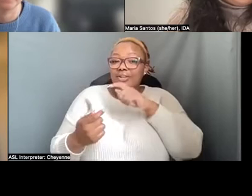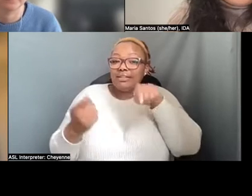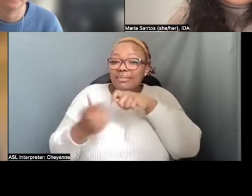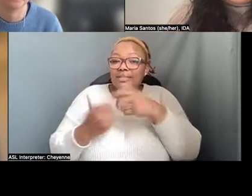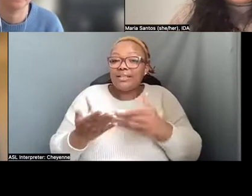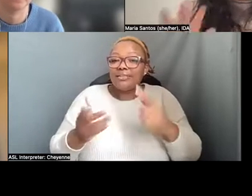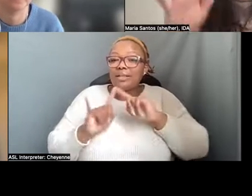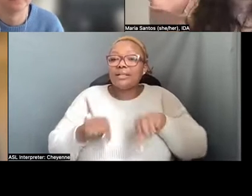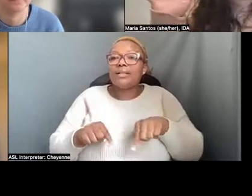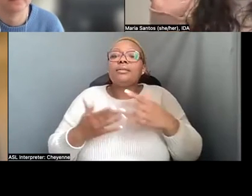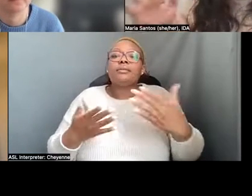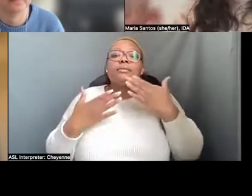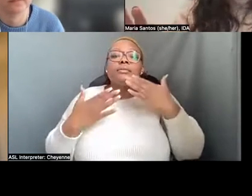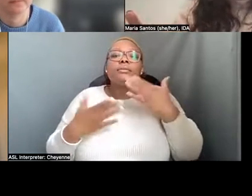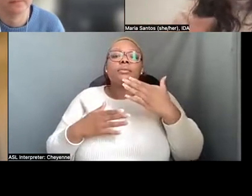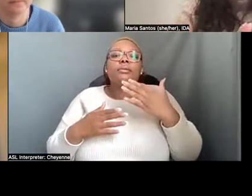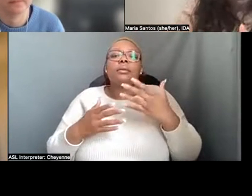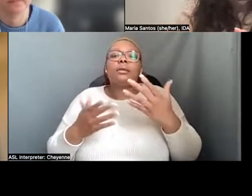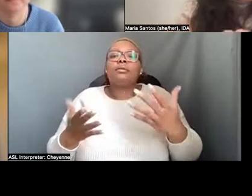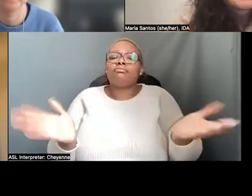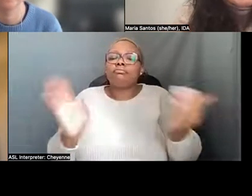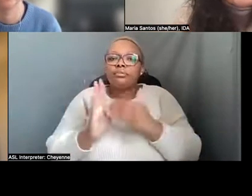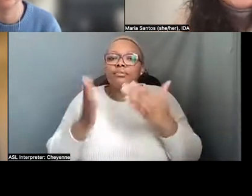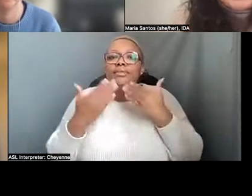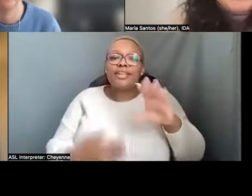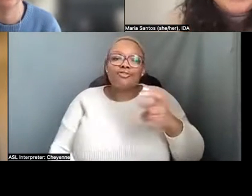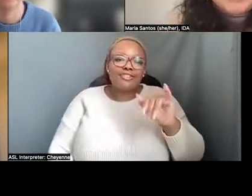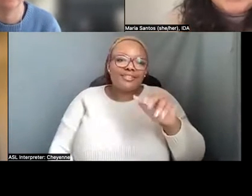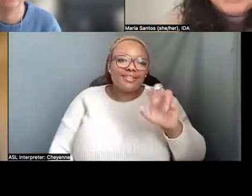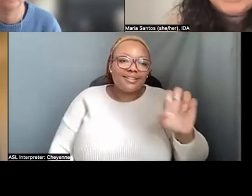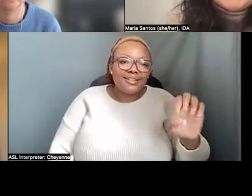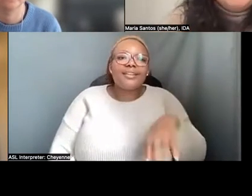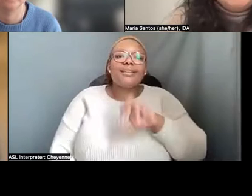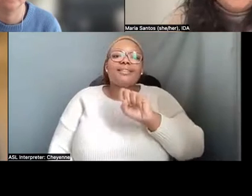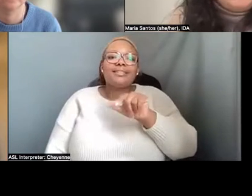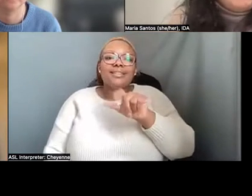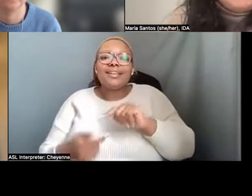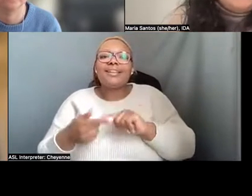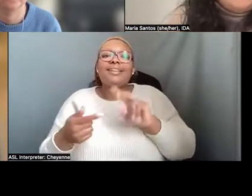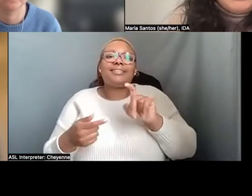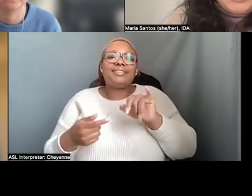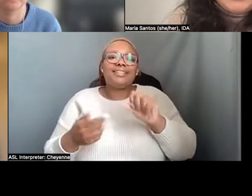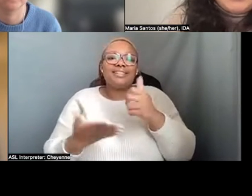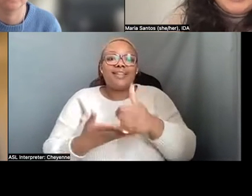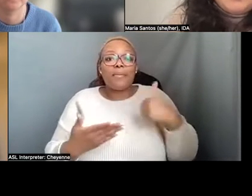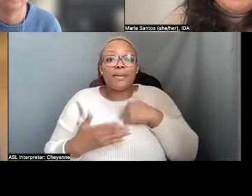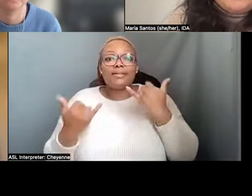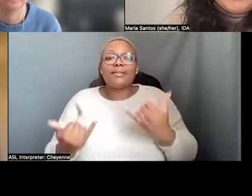And then just a really big thank you again to Cheyenne and Selena and Denise for helping us out today.